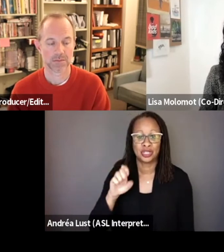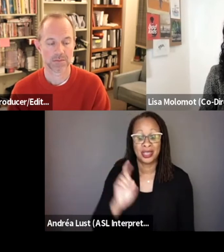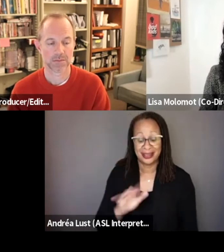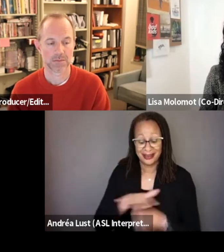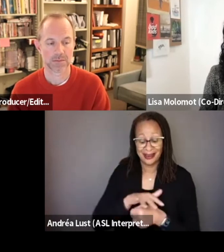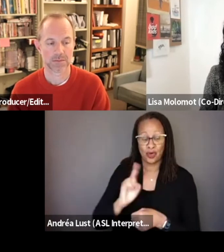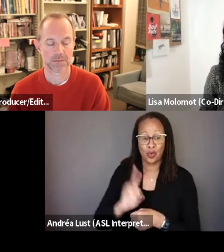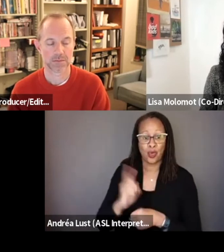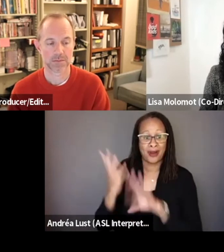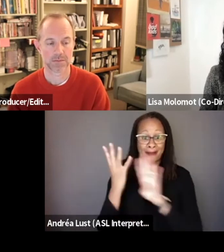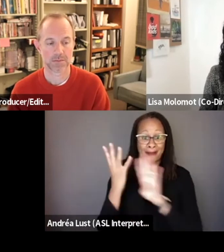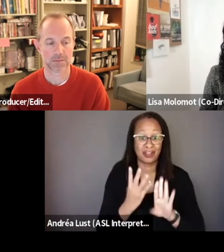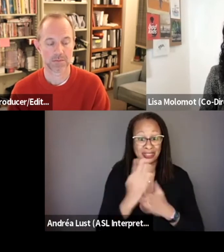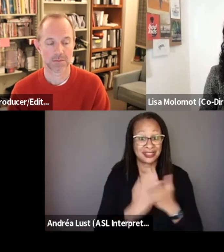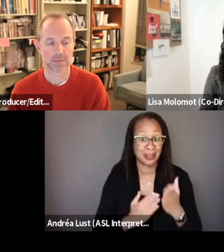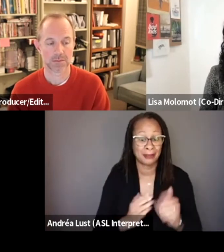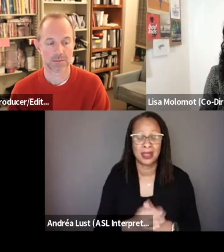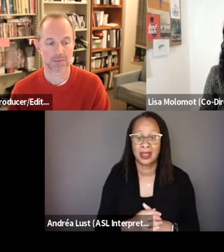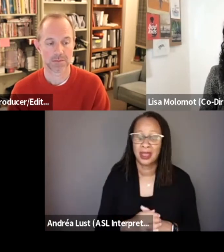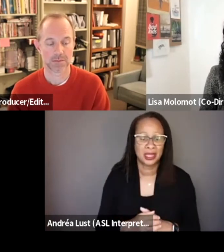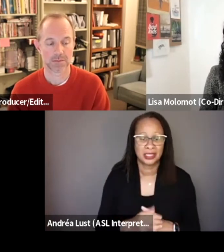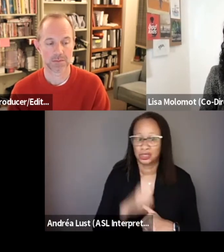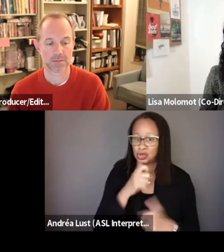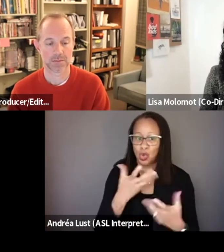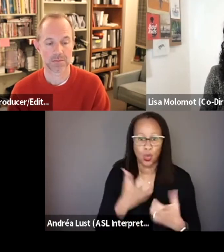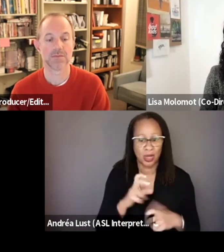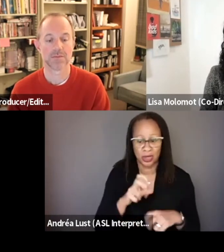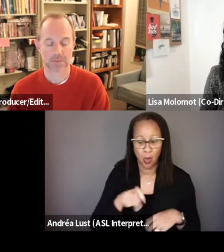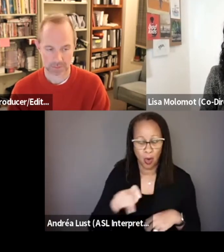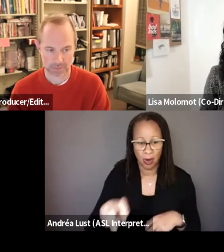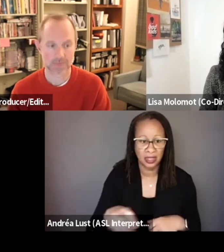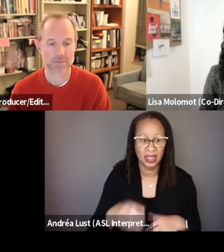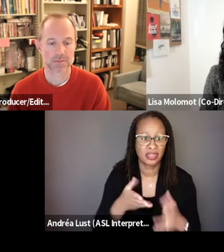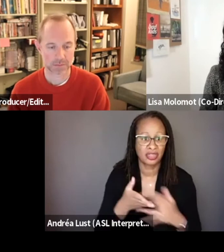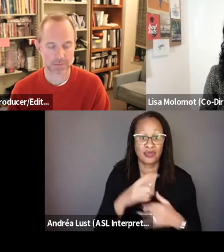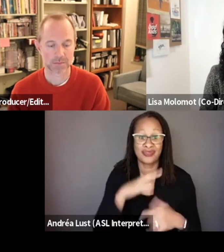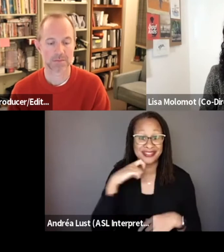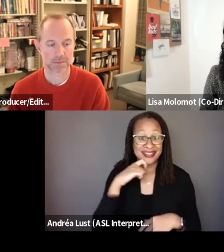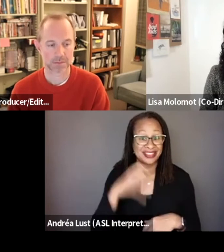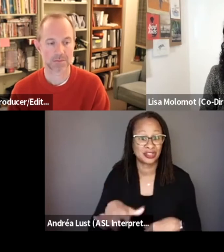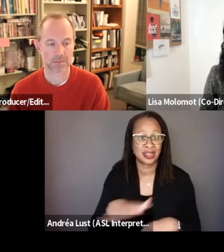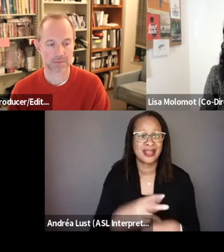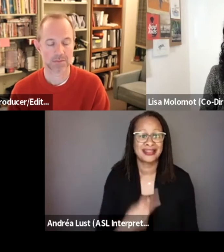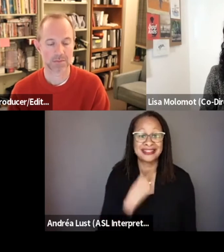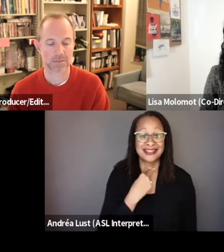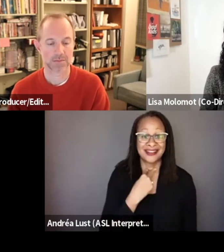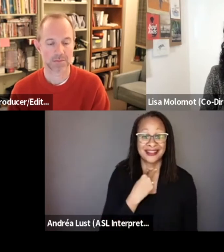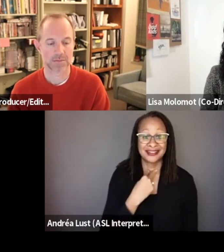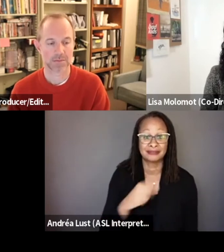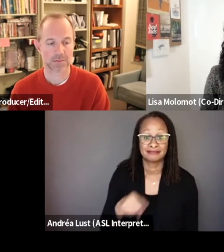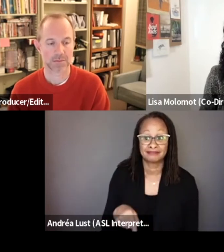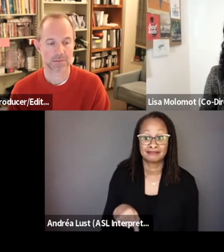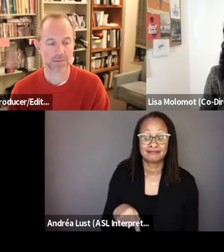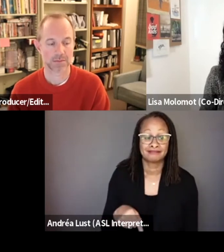some migrants who do not wanna make that journey through the desert are stuck for years